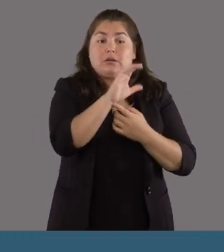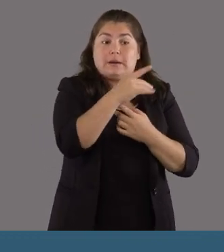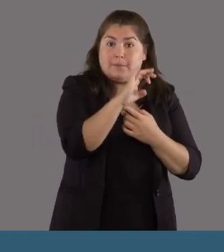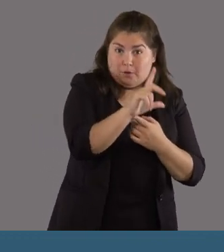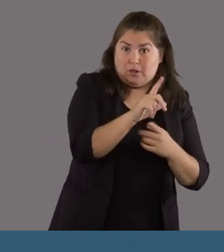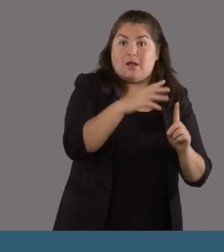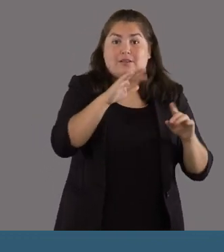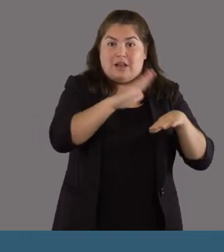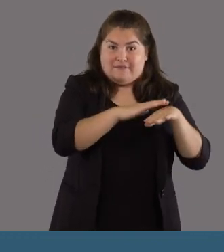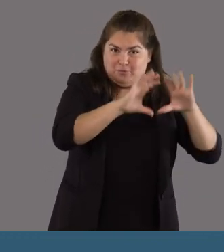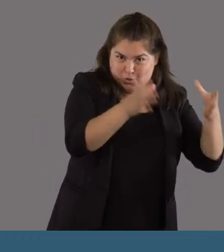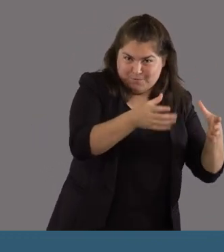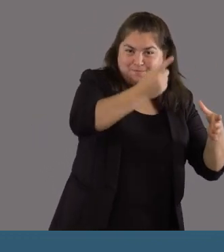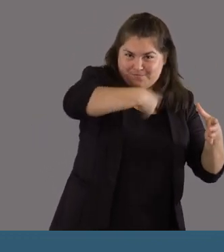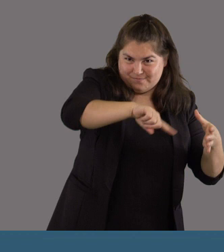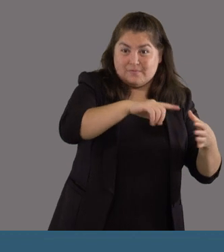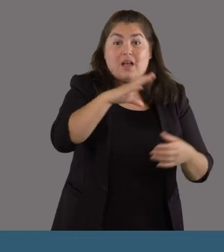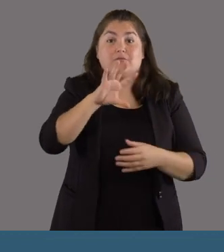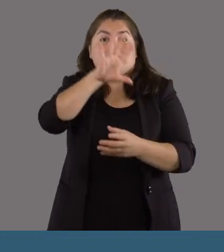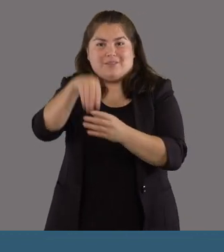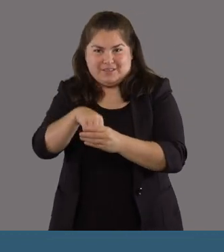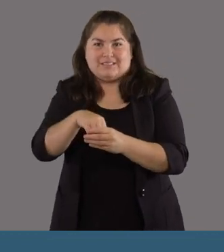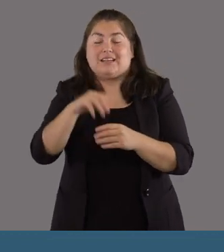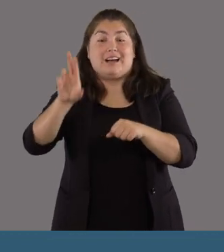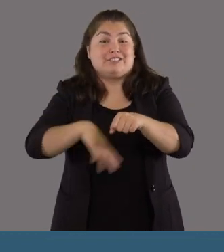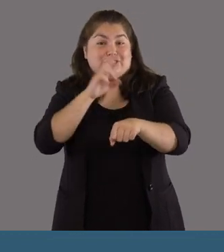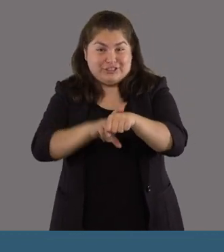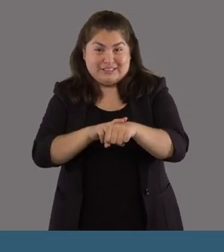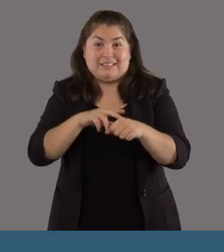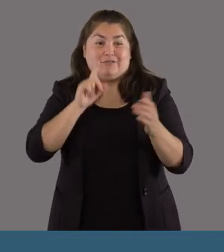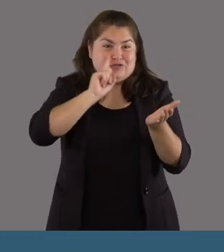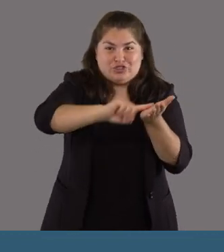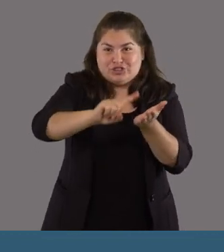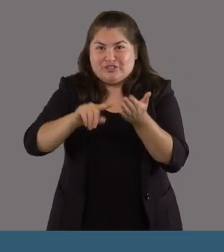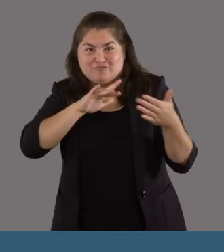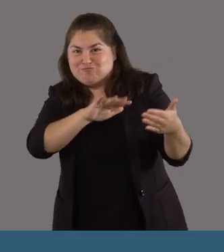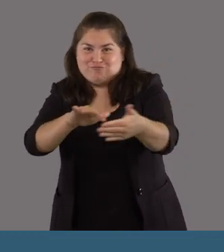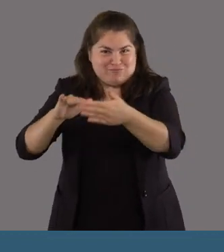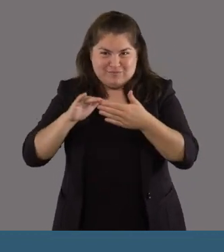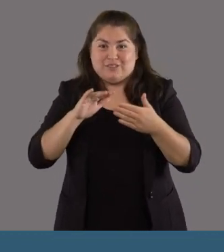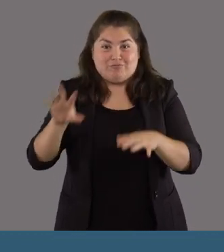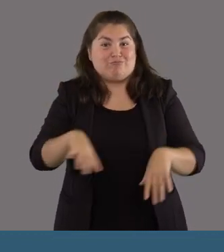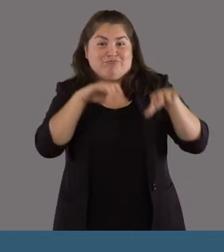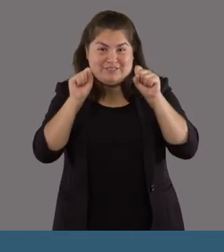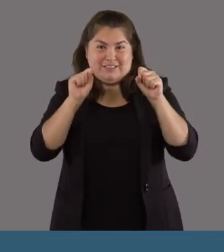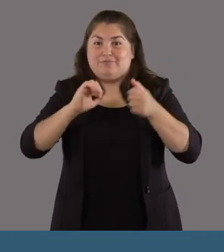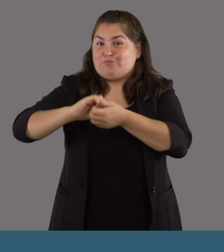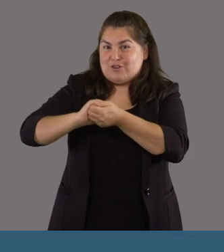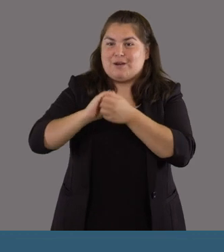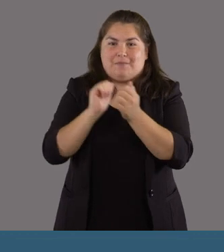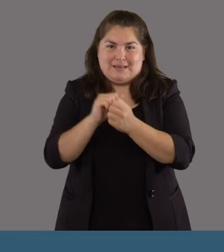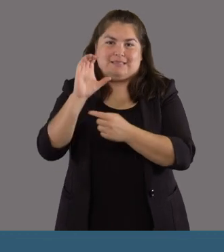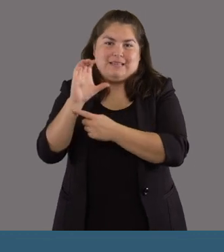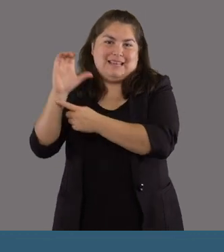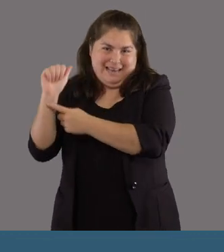Research and Consulting Inc. as part of a national research study conducted in collaboration